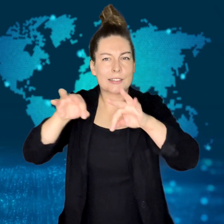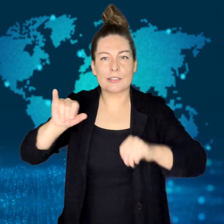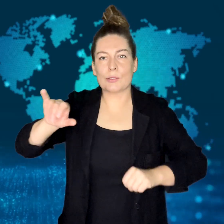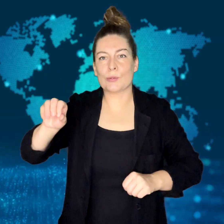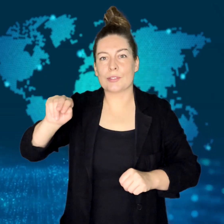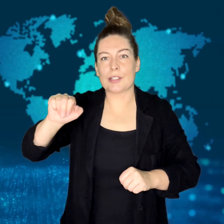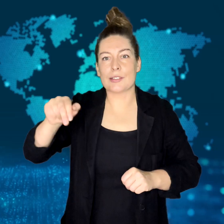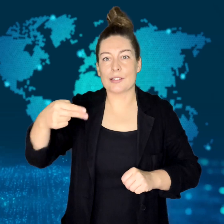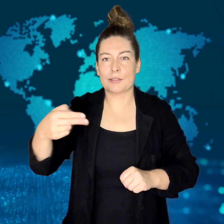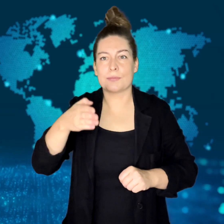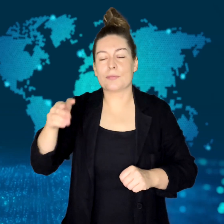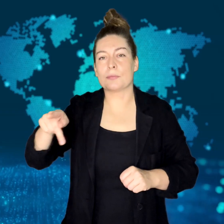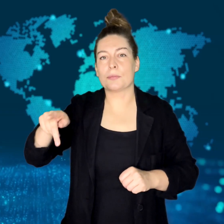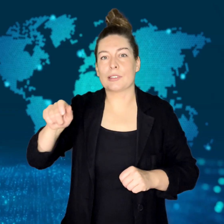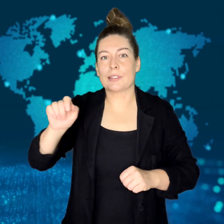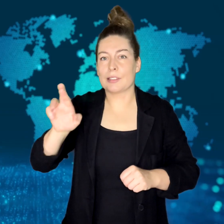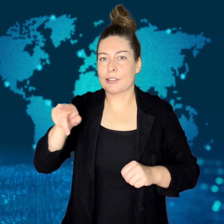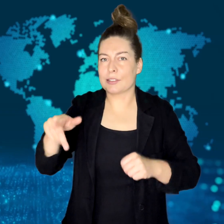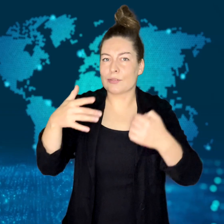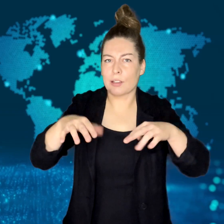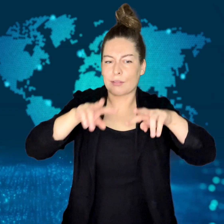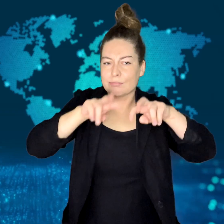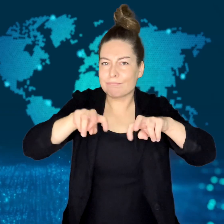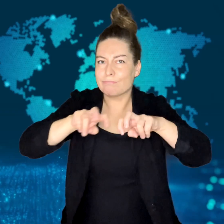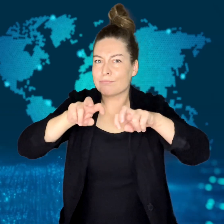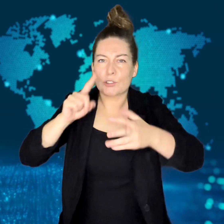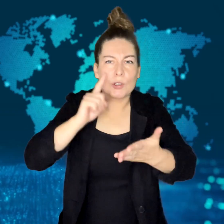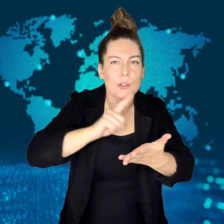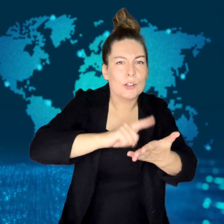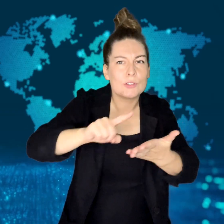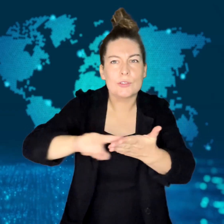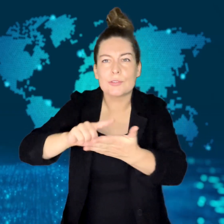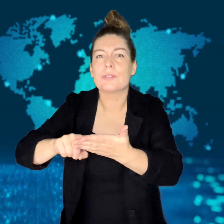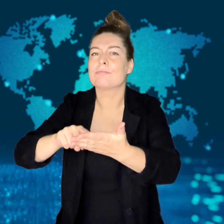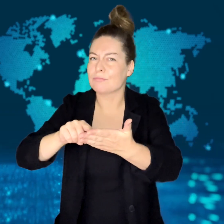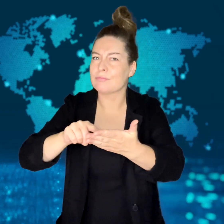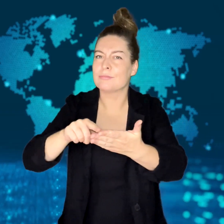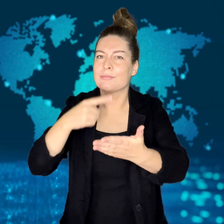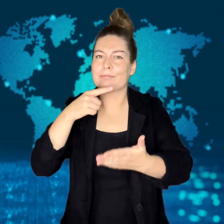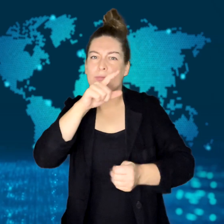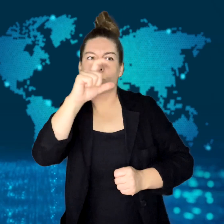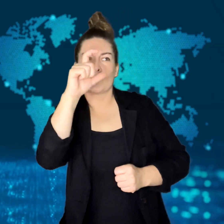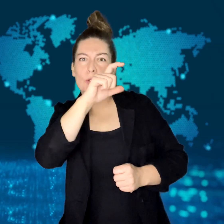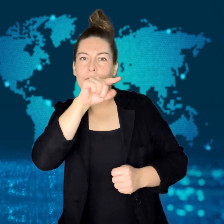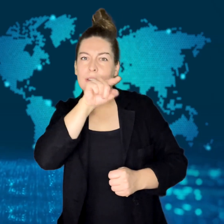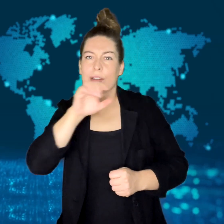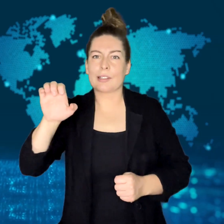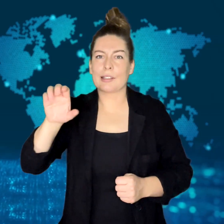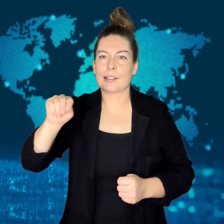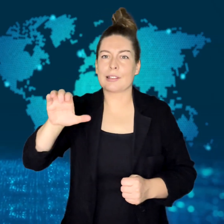is probably home to many organic compounds. When he and his group